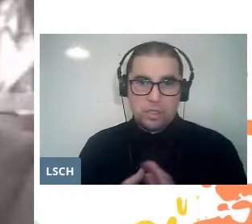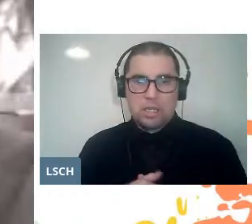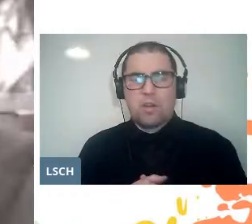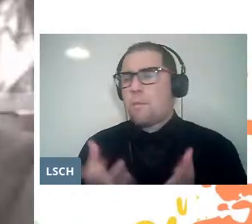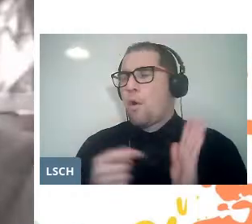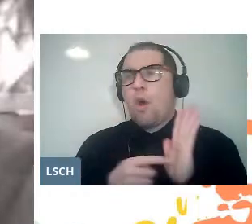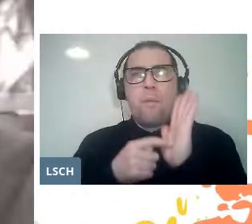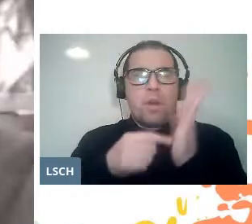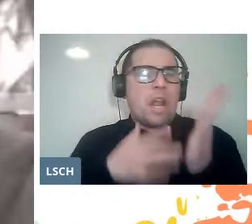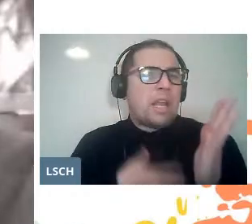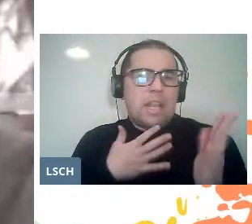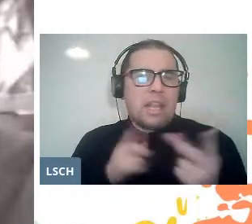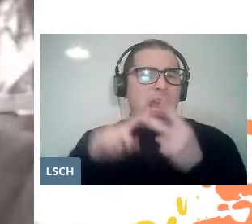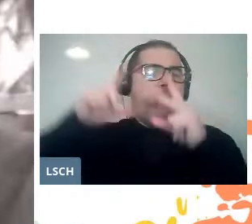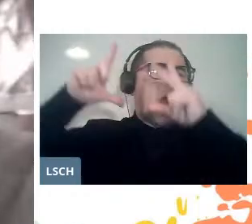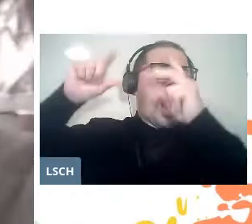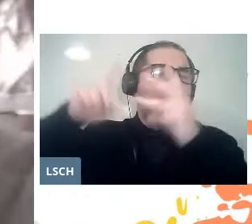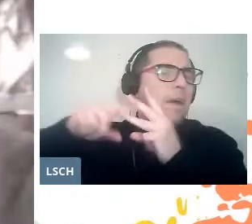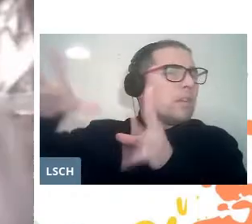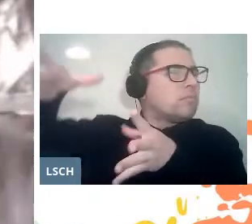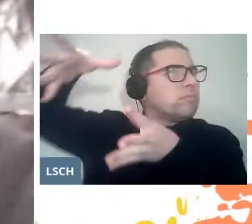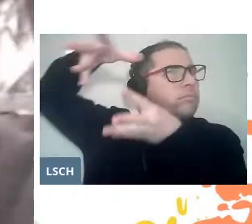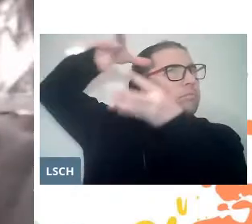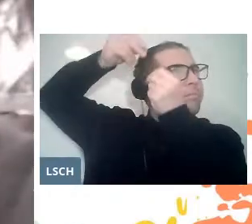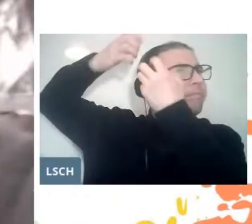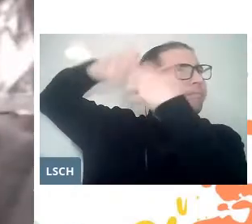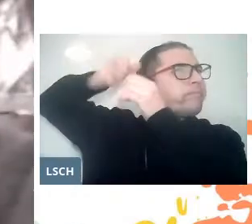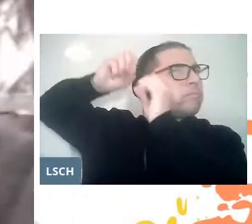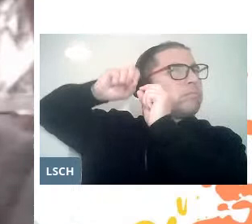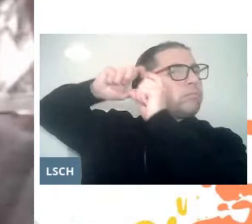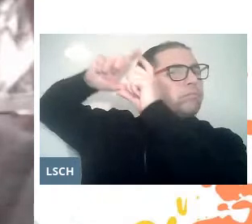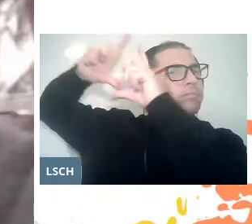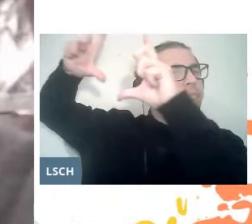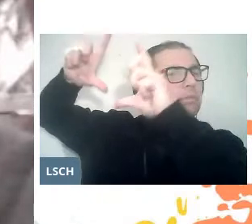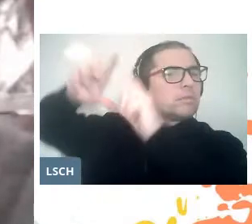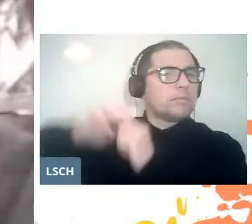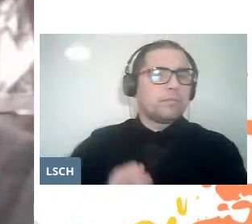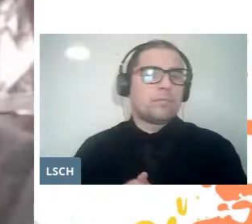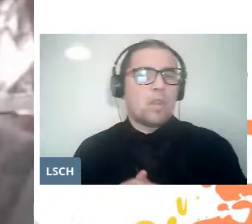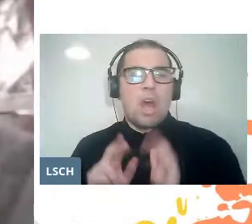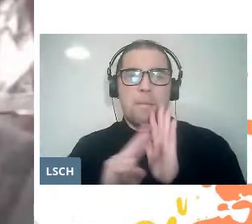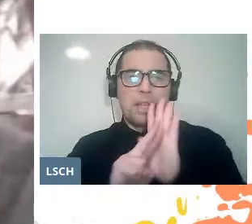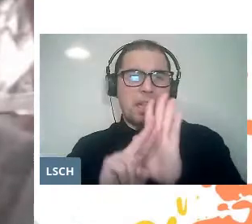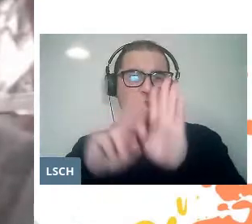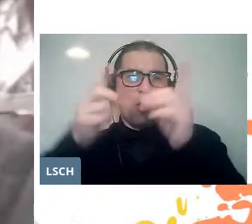images, in the mind of those who will listen to it, musically representing a scene,